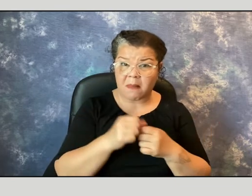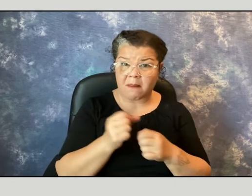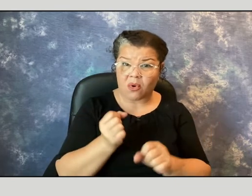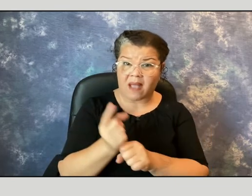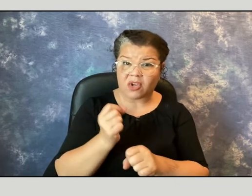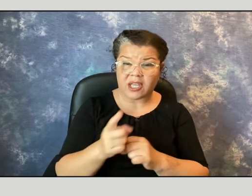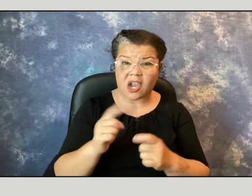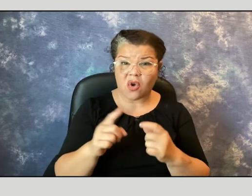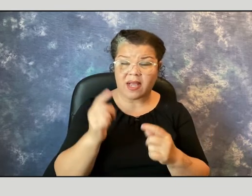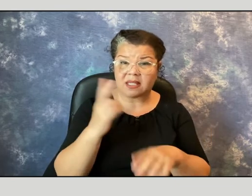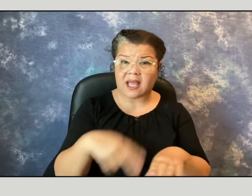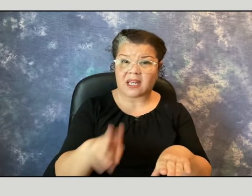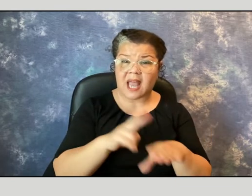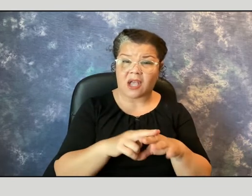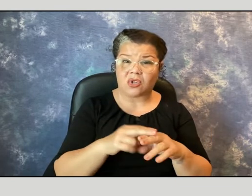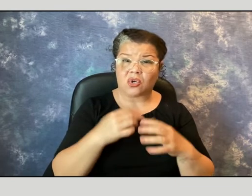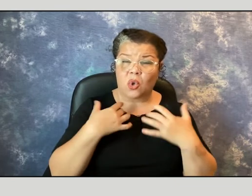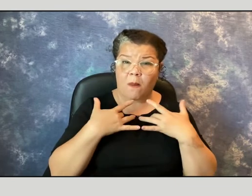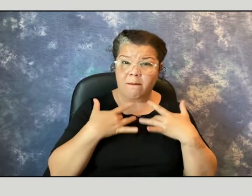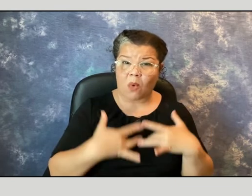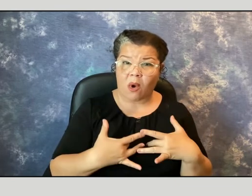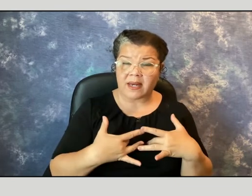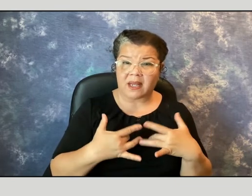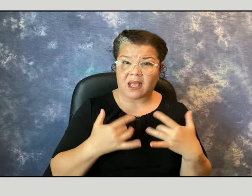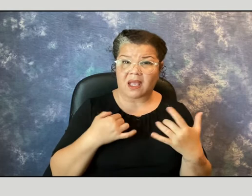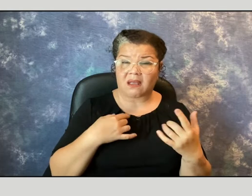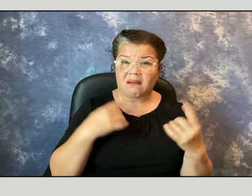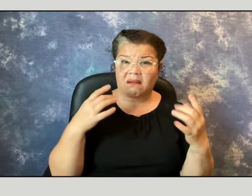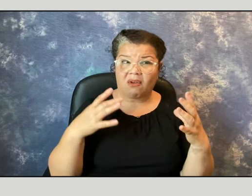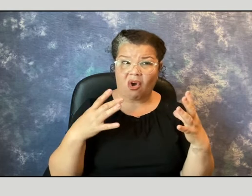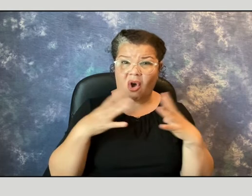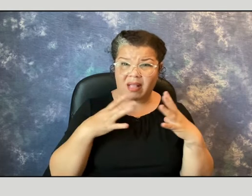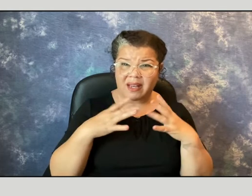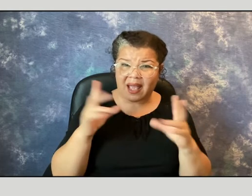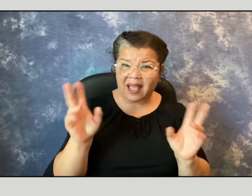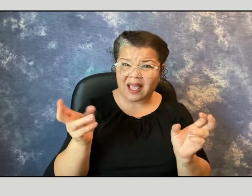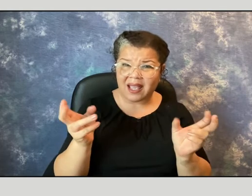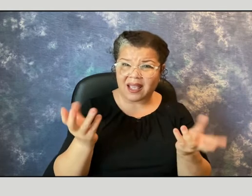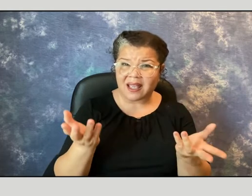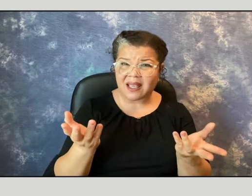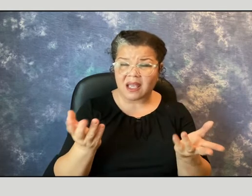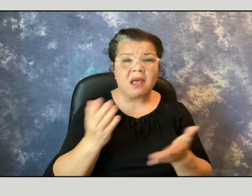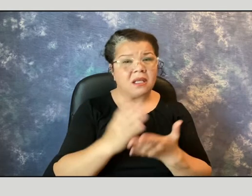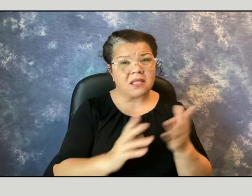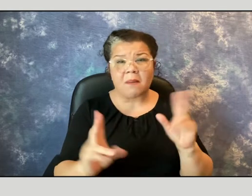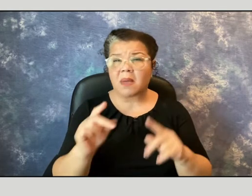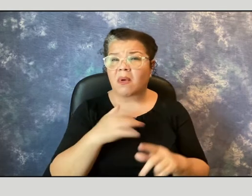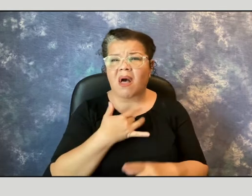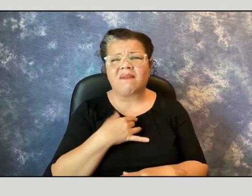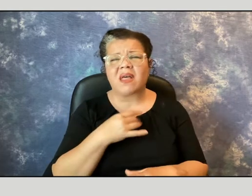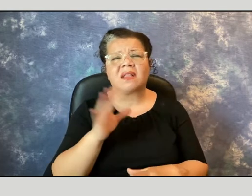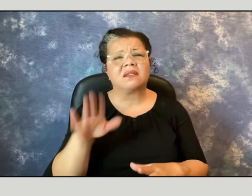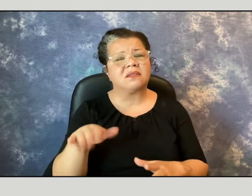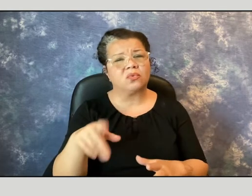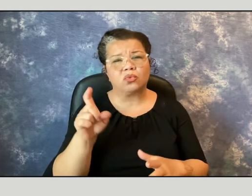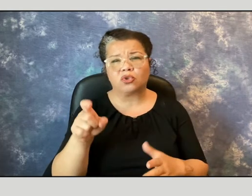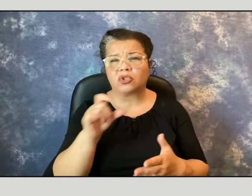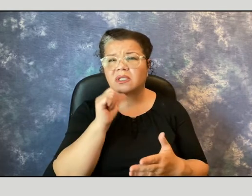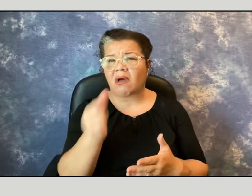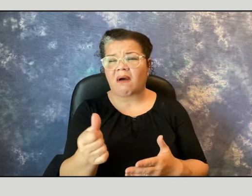and so some people feel that we shouldn't, but I think we need to... Five years is five years.